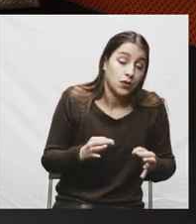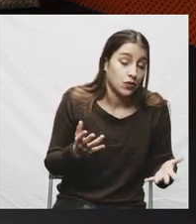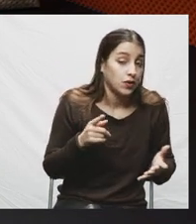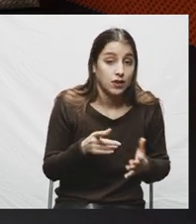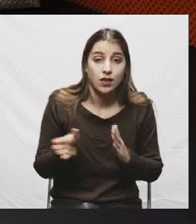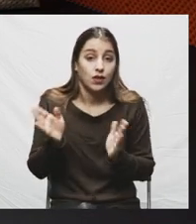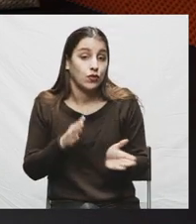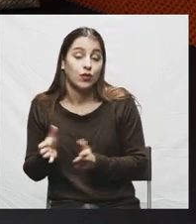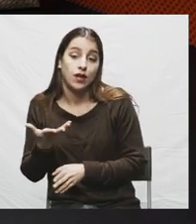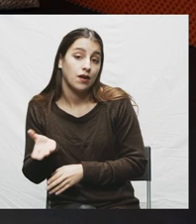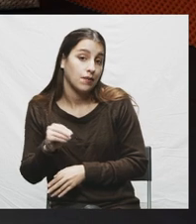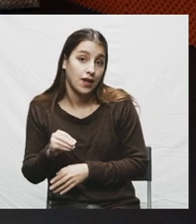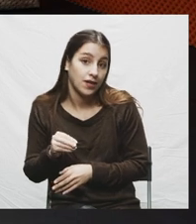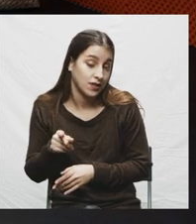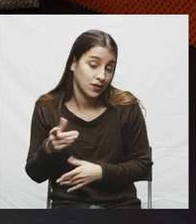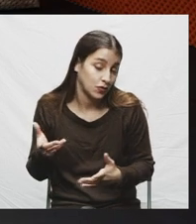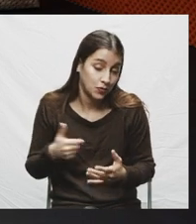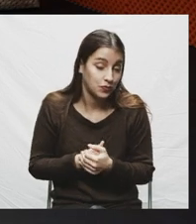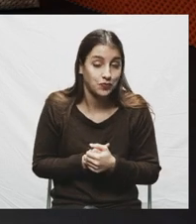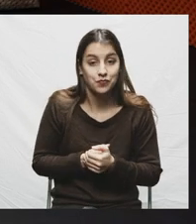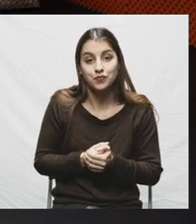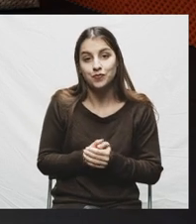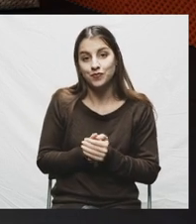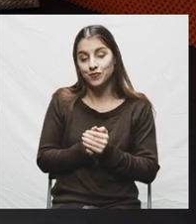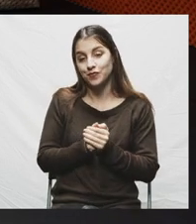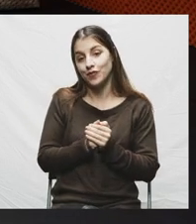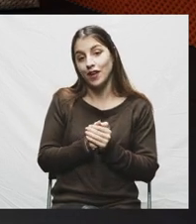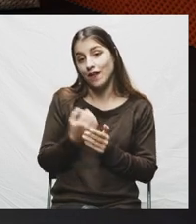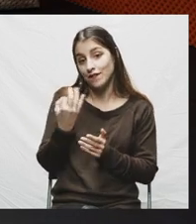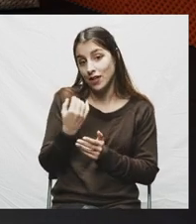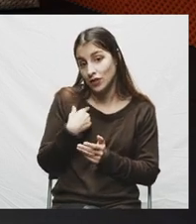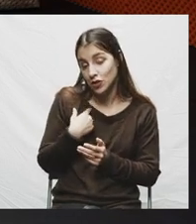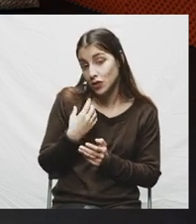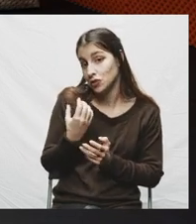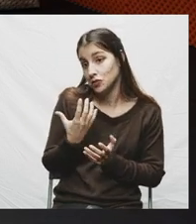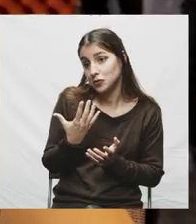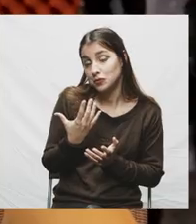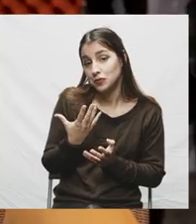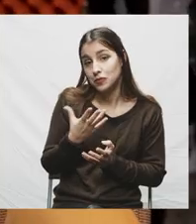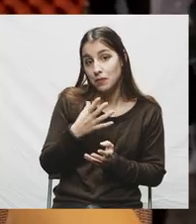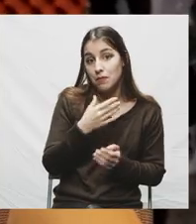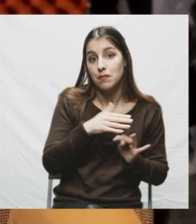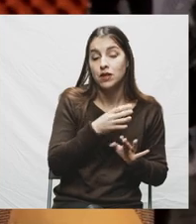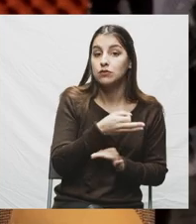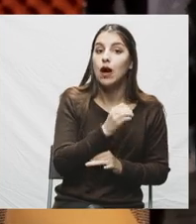But well, at the time I was younger. I had more power! I don’t have it anymore, I wouldn’t be able to do it now.